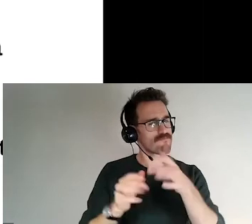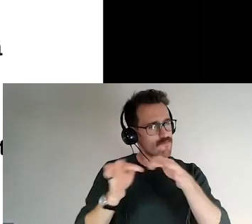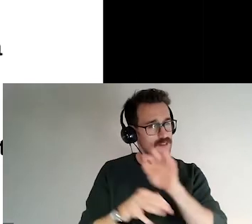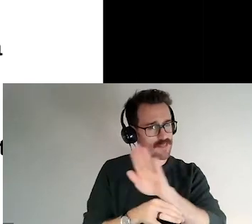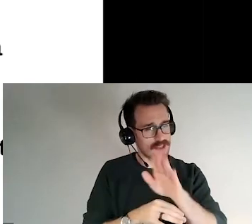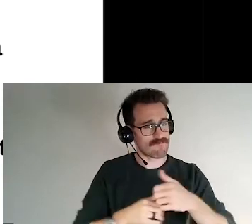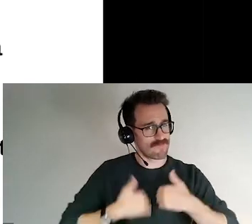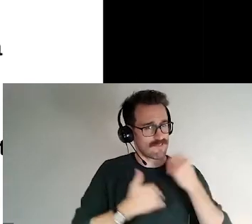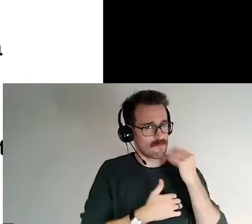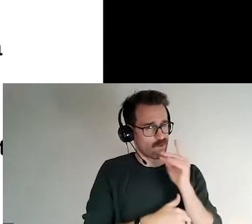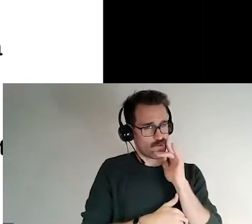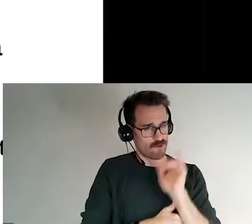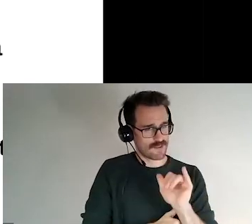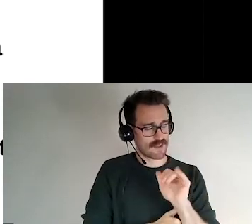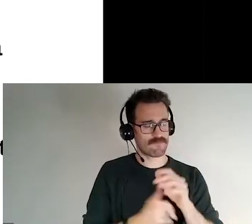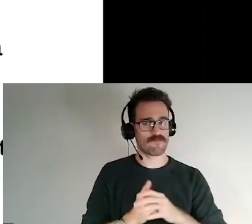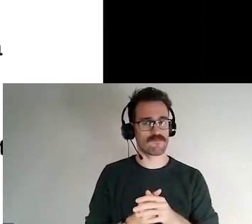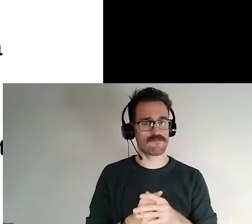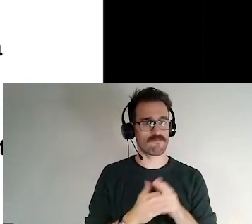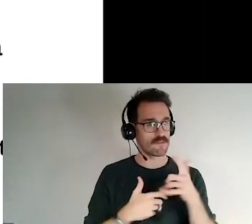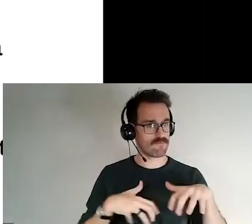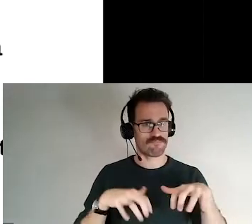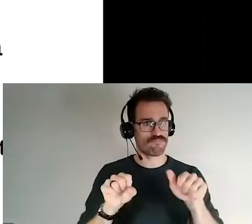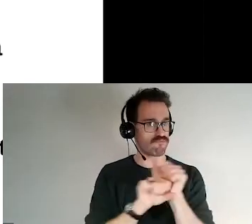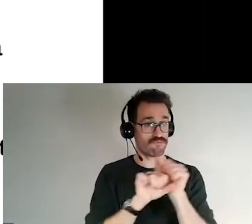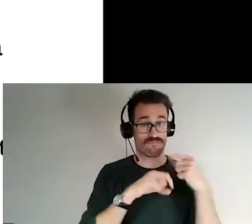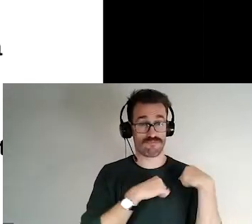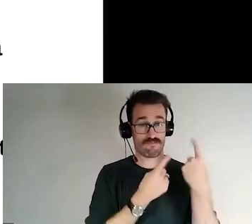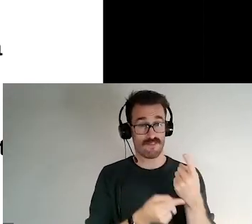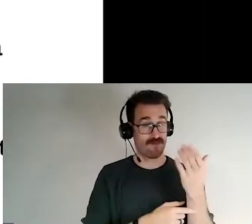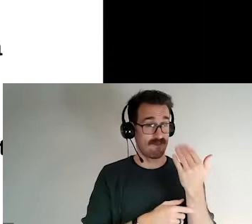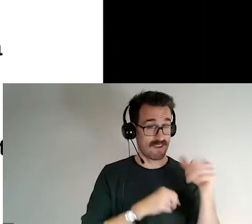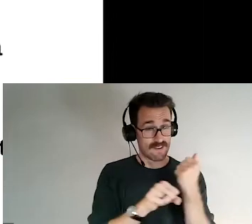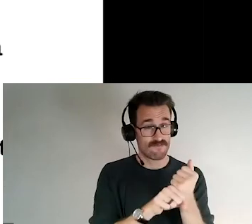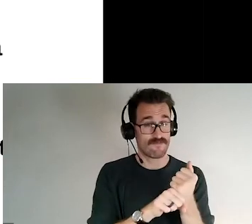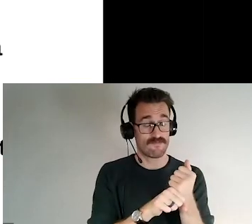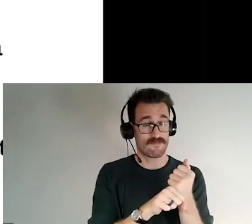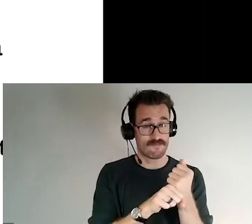We have been undertaking this work for around 15 years and for the people that have been a part